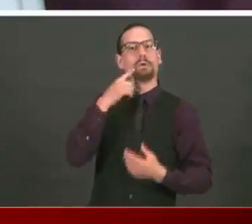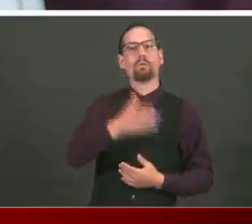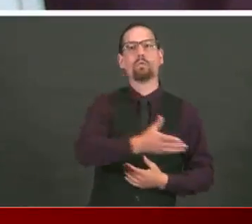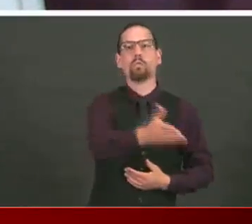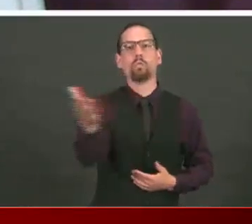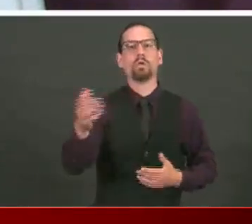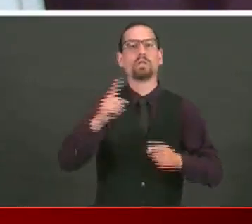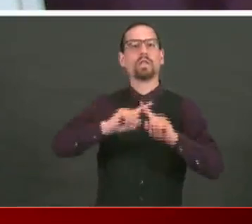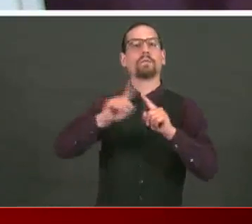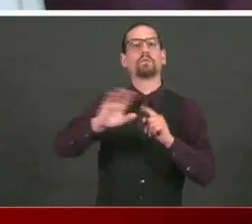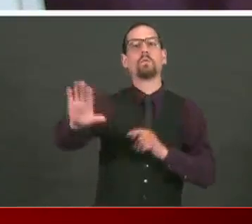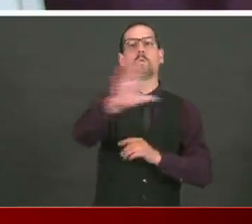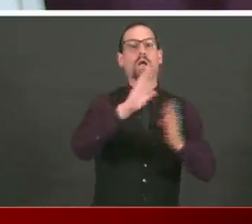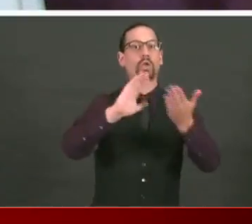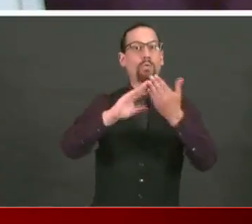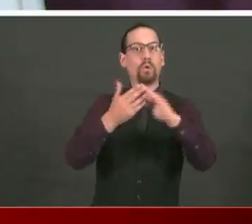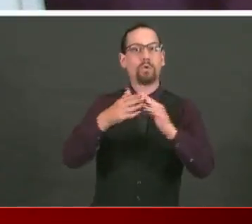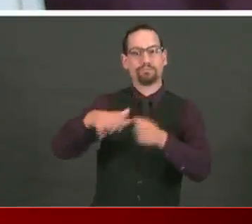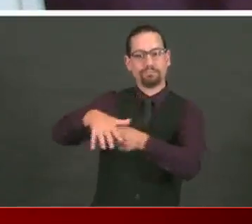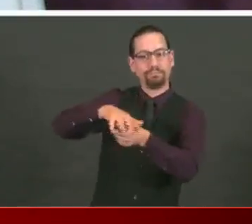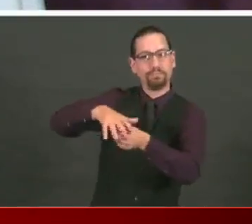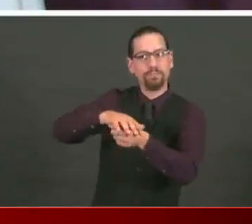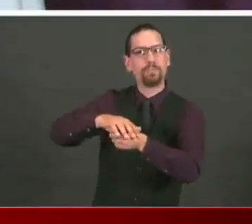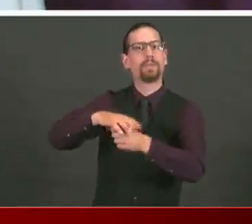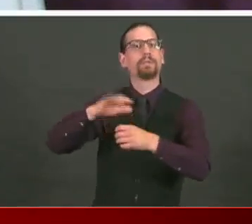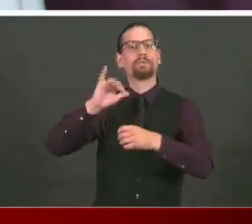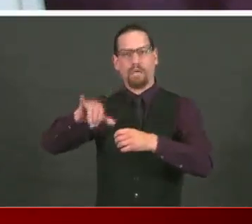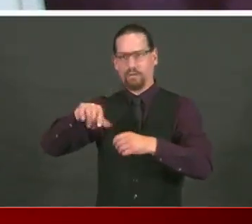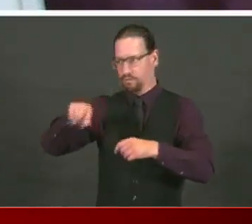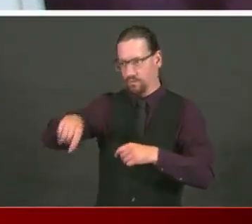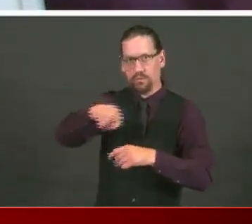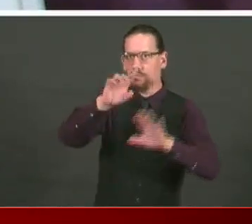NEIGHBORHOOD. WE ARE STILL PARTNERING WITH CVS.